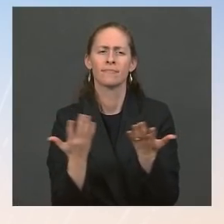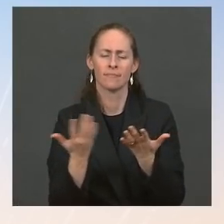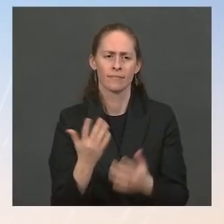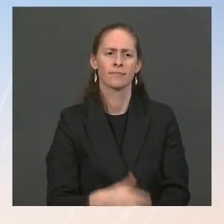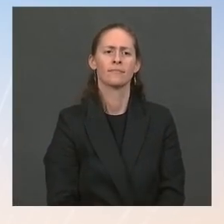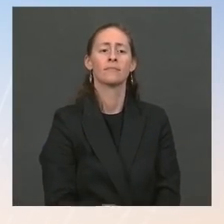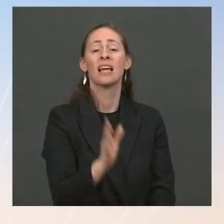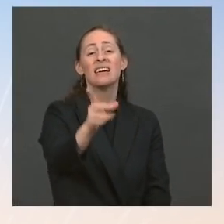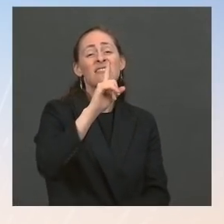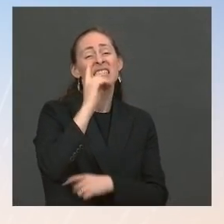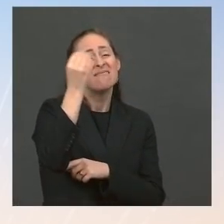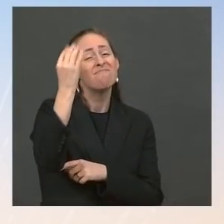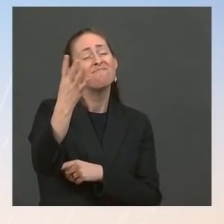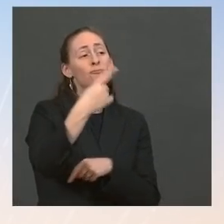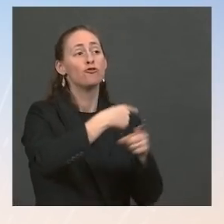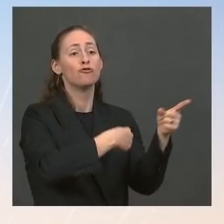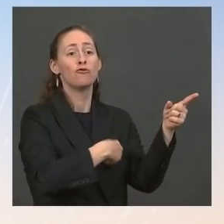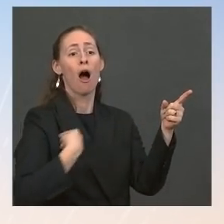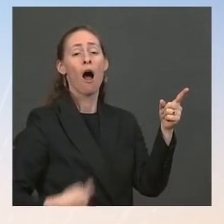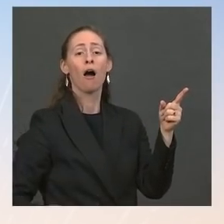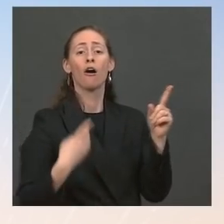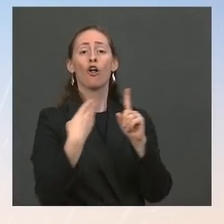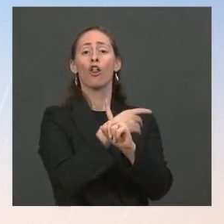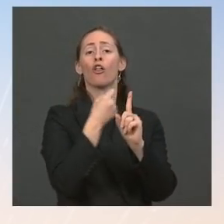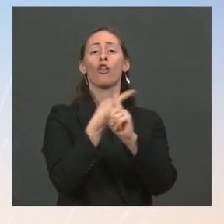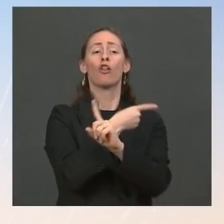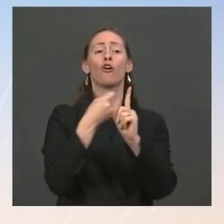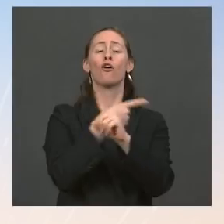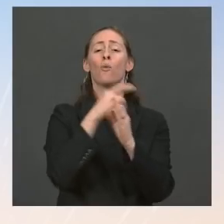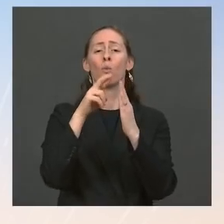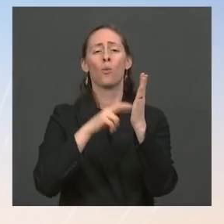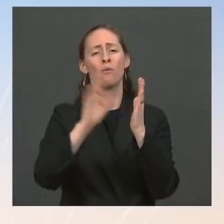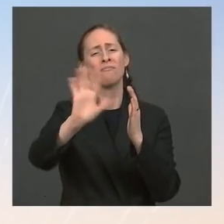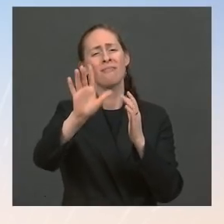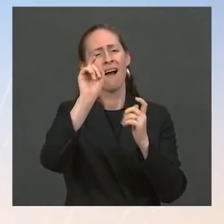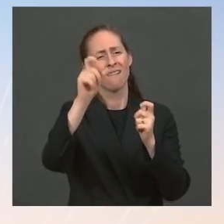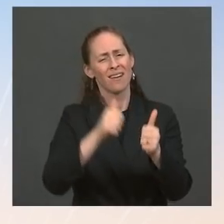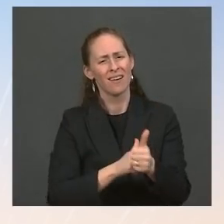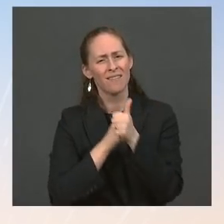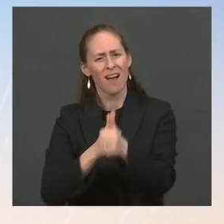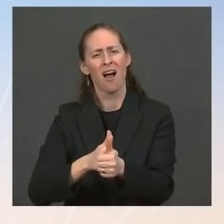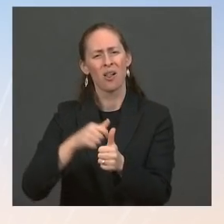of concern as it relates to the economy where the President will certainly express his concern,